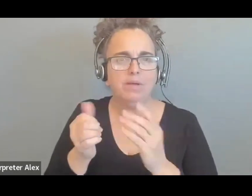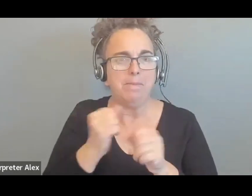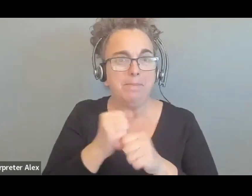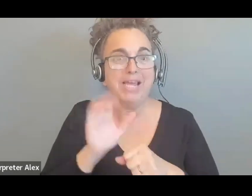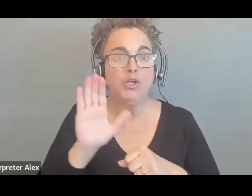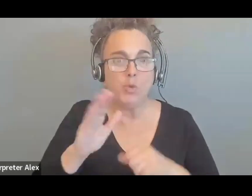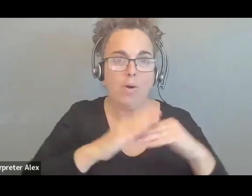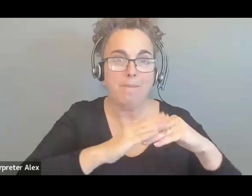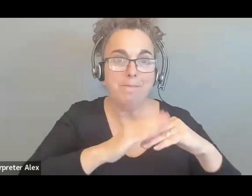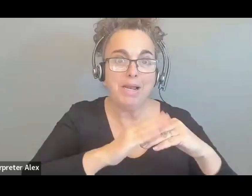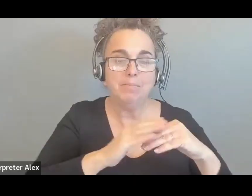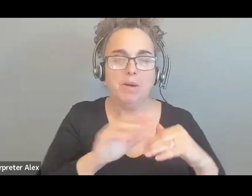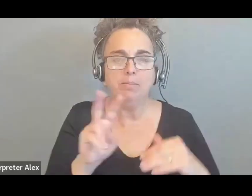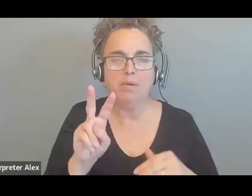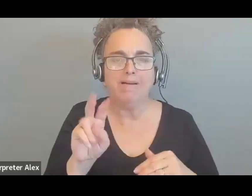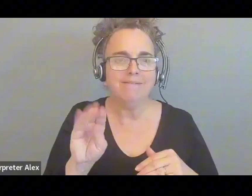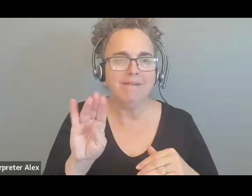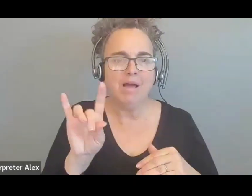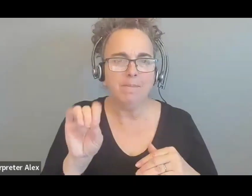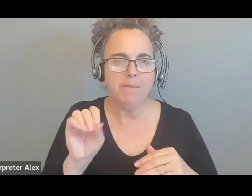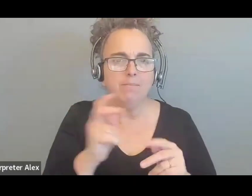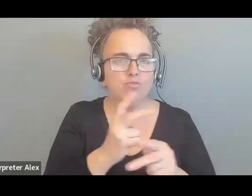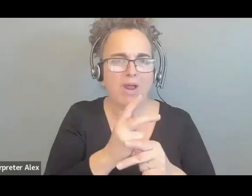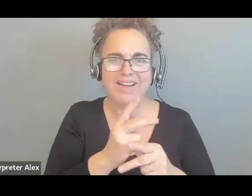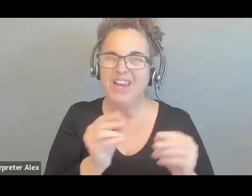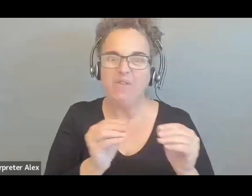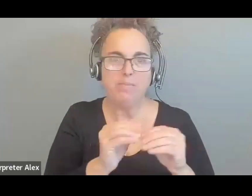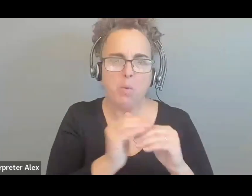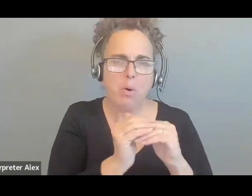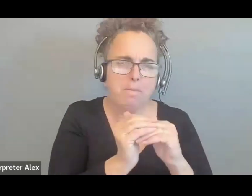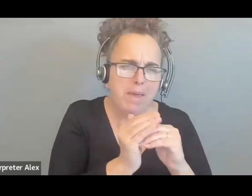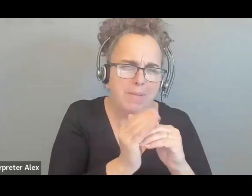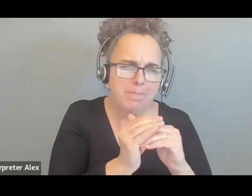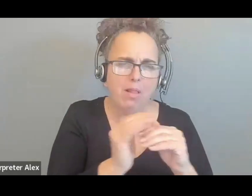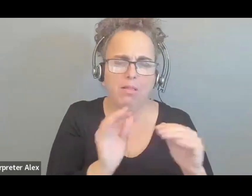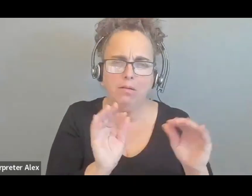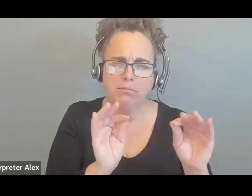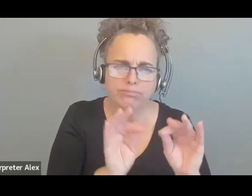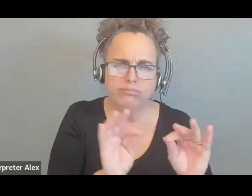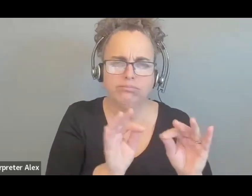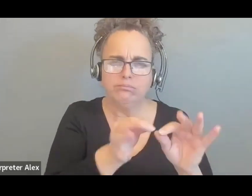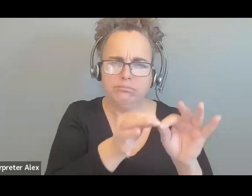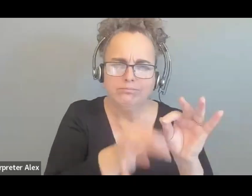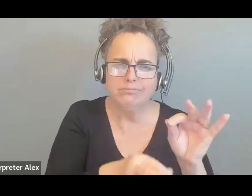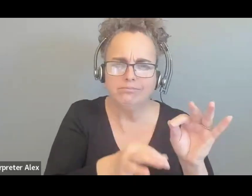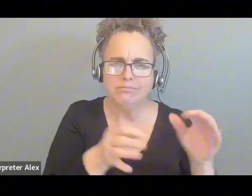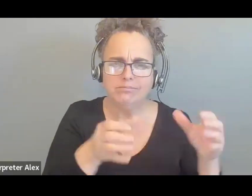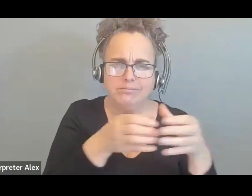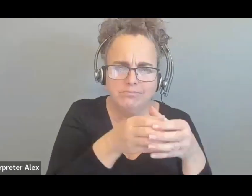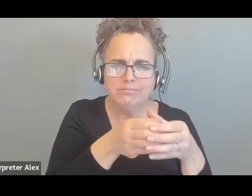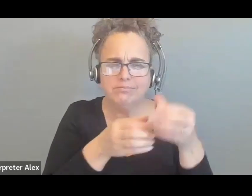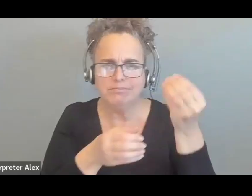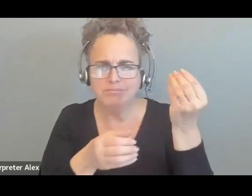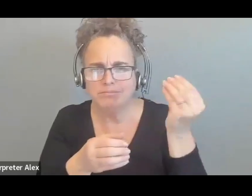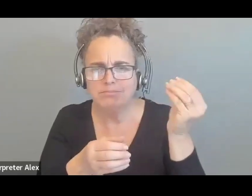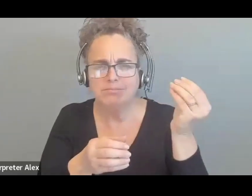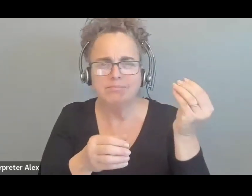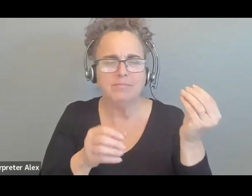product even more minimal than you would expect if you are creating a new app